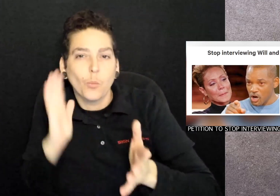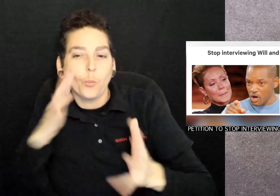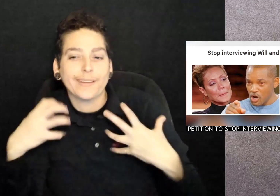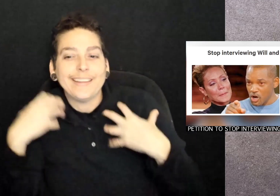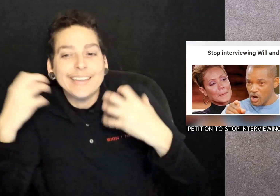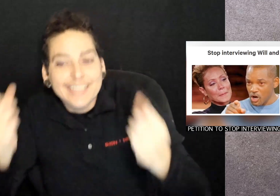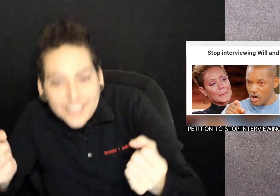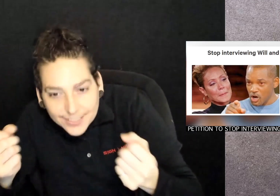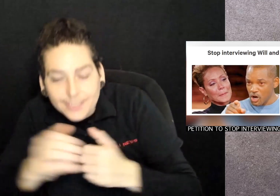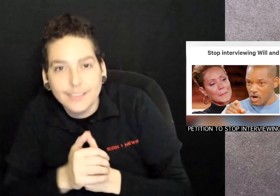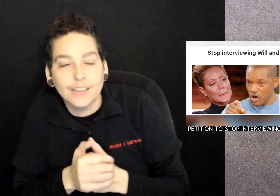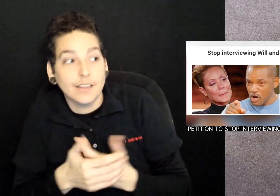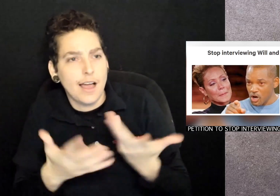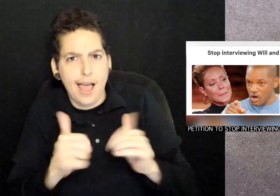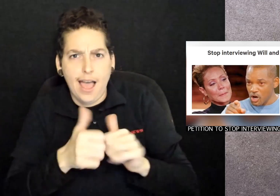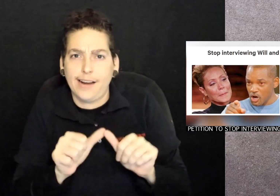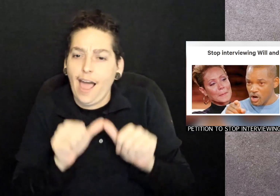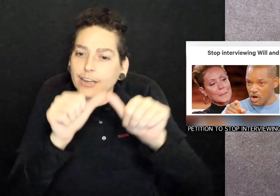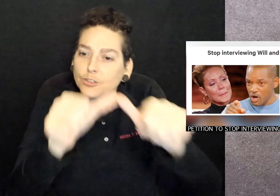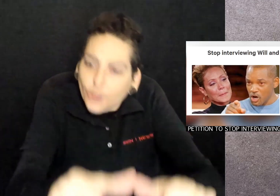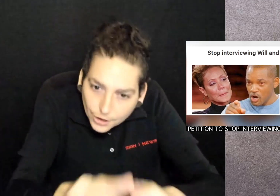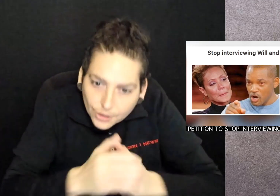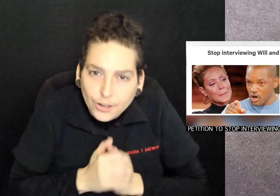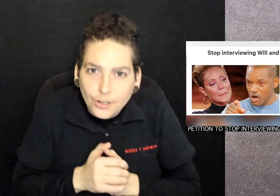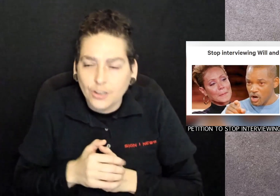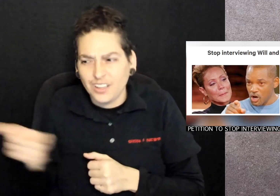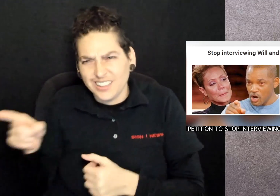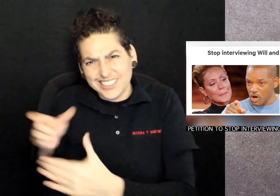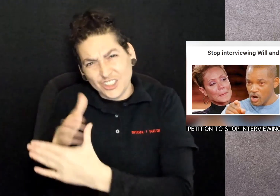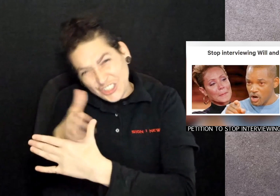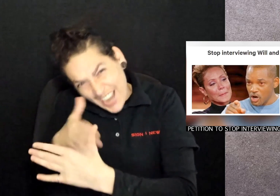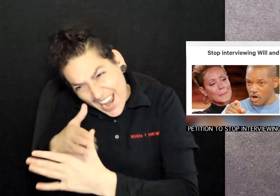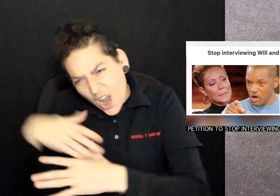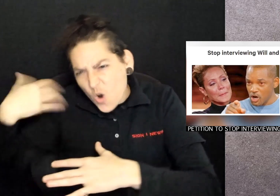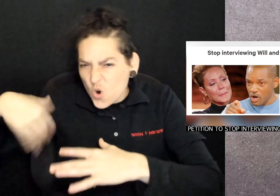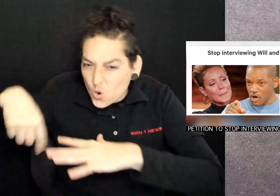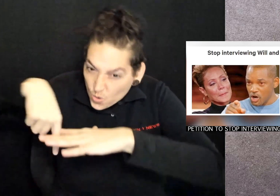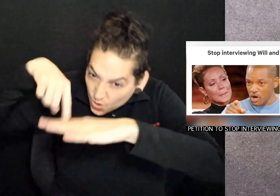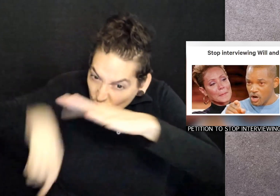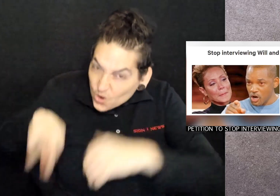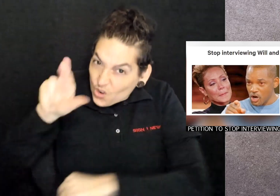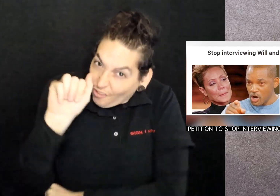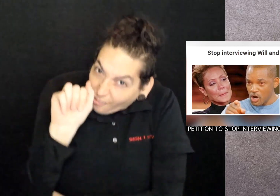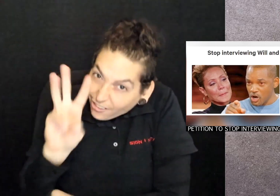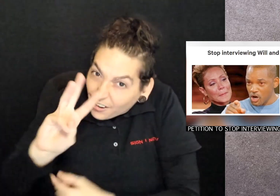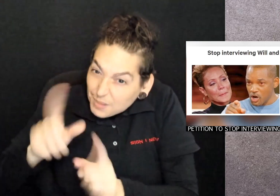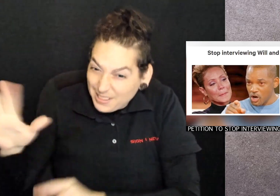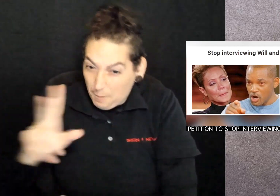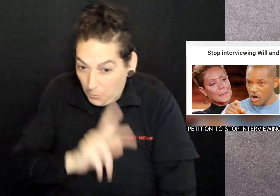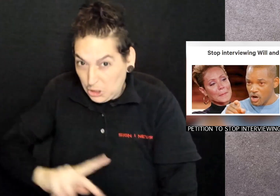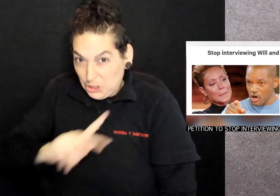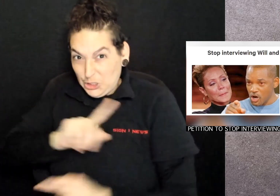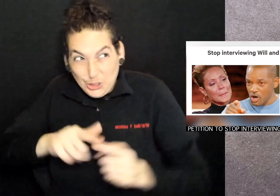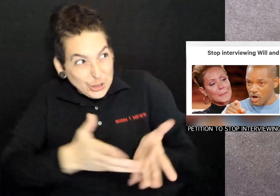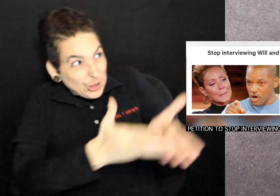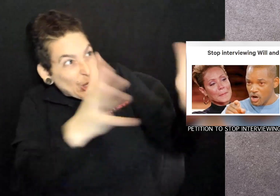to have healthy relationships and how to endure and they share the raw personal details of